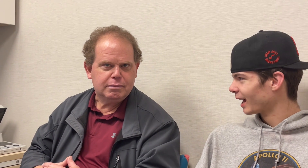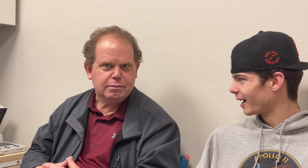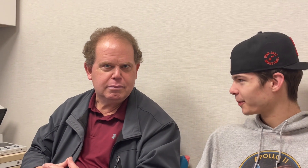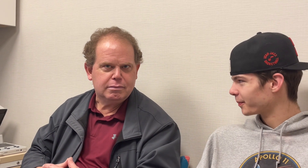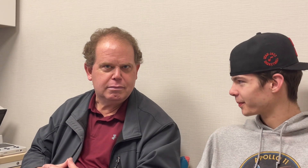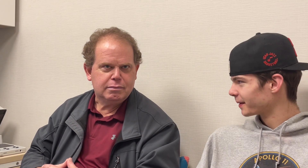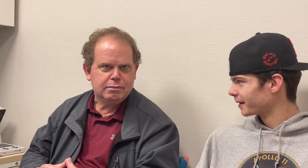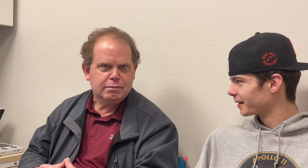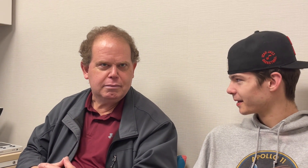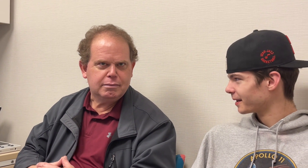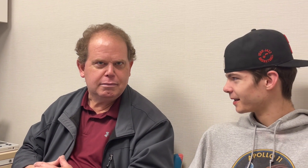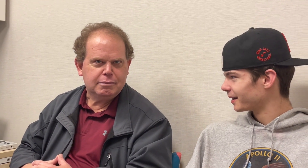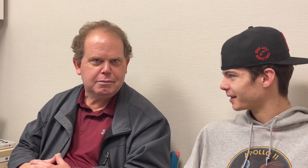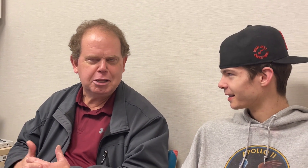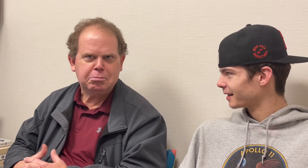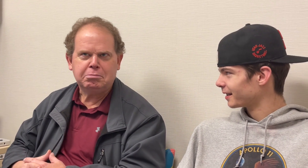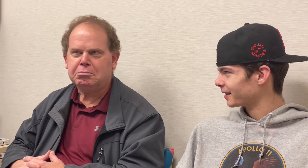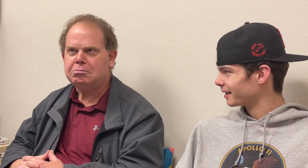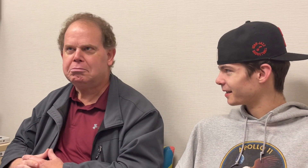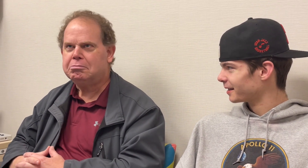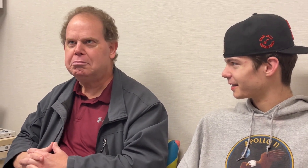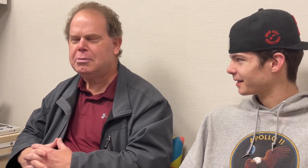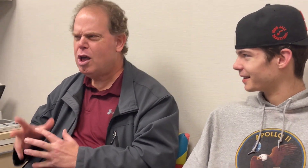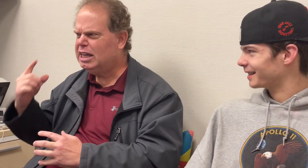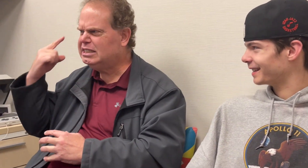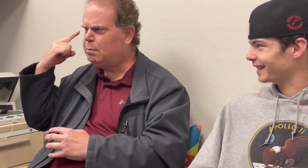lamb is it